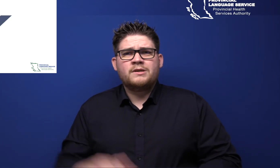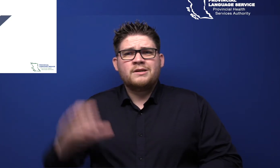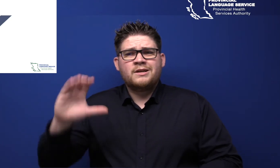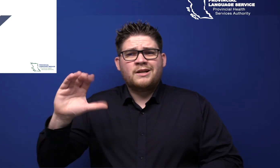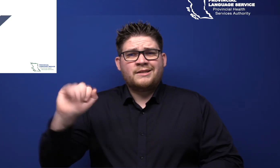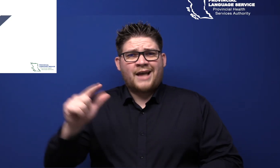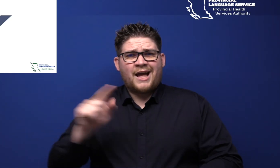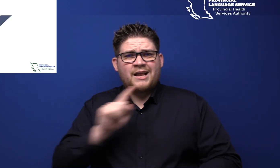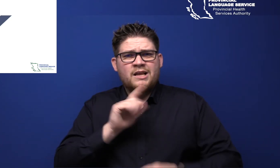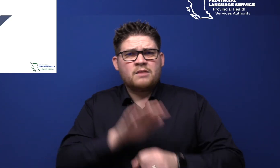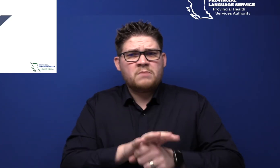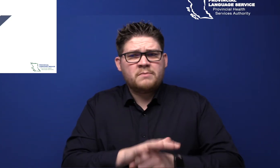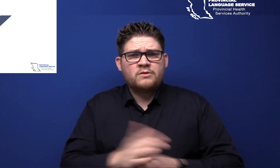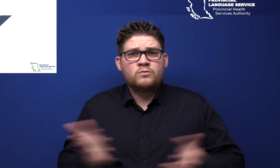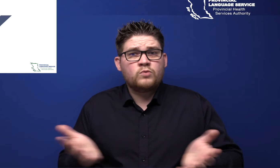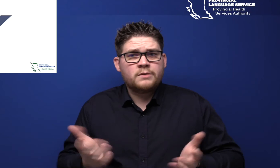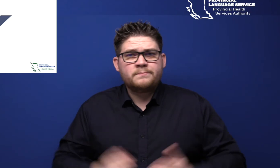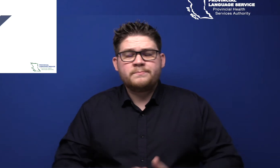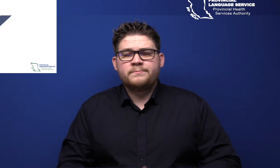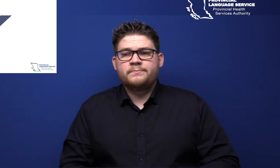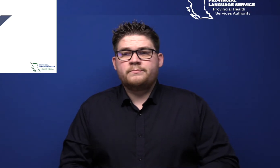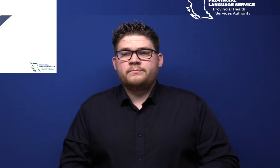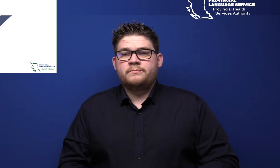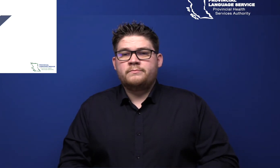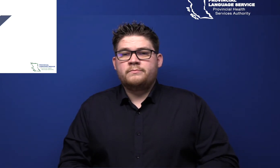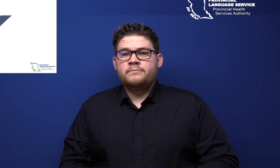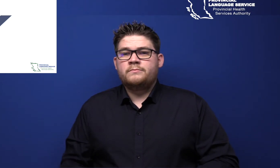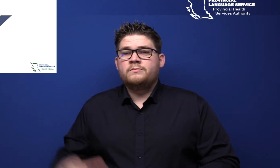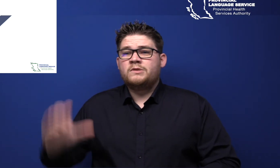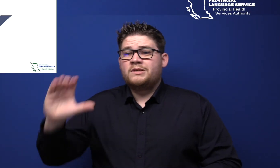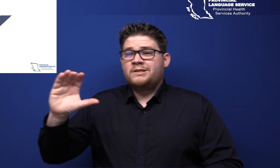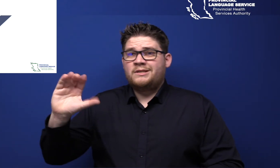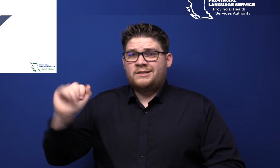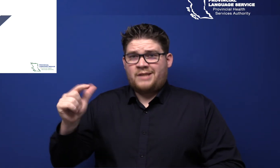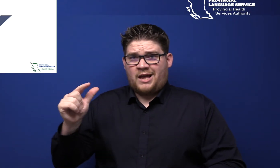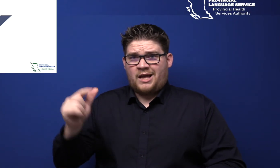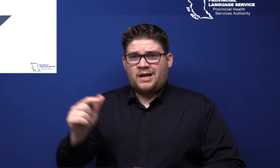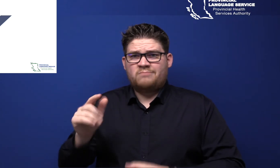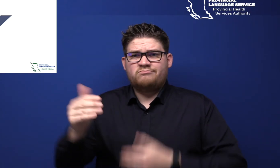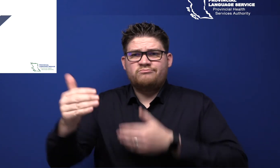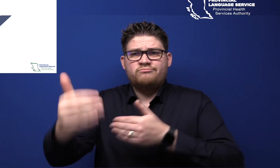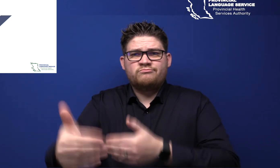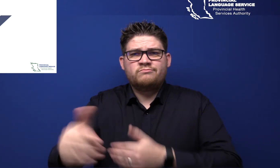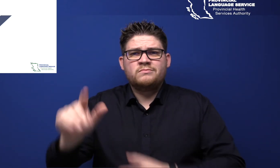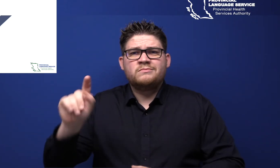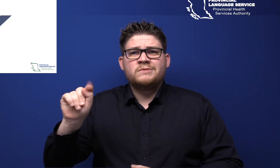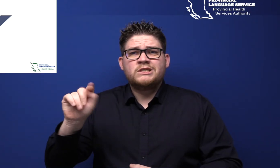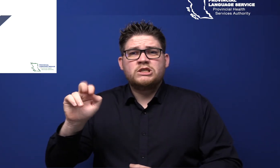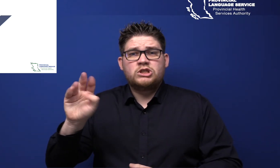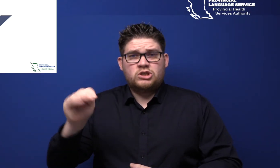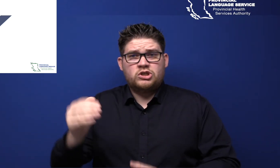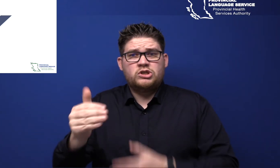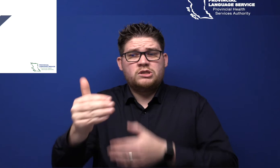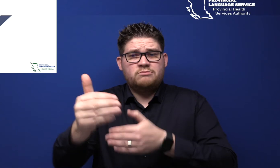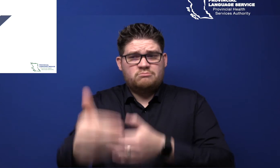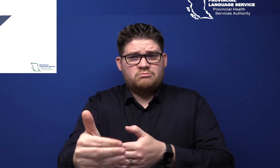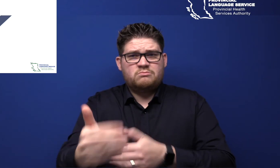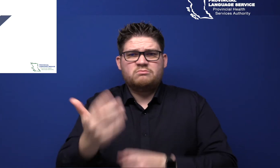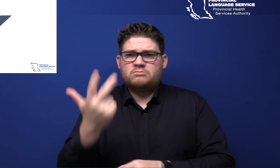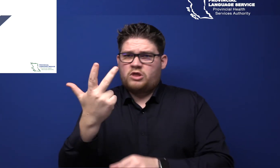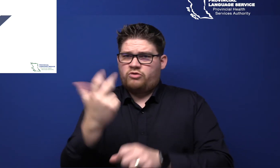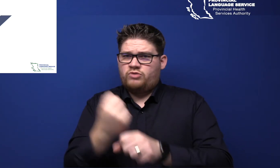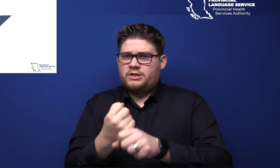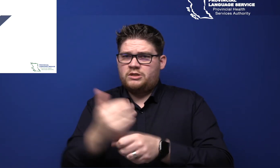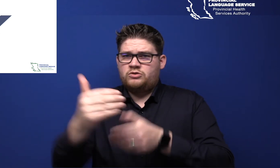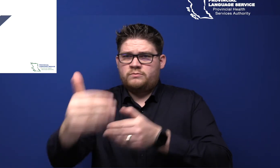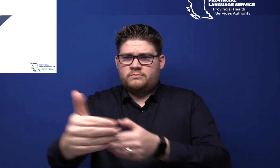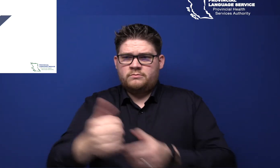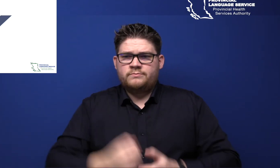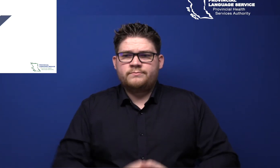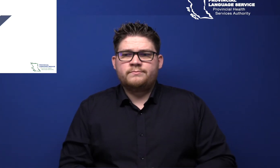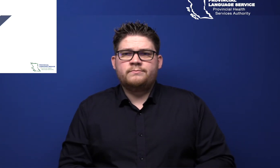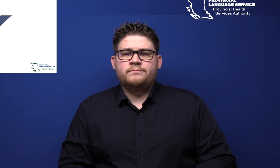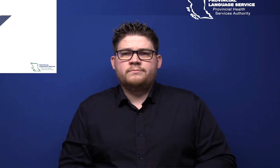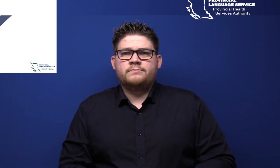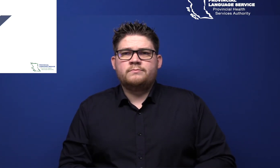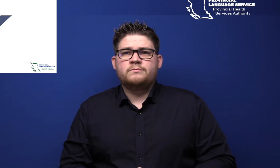THE COMMITMENT FOR THE CAG MEMBERS IS A TERM OF THREE YEARS.